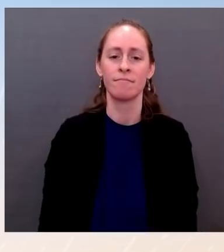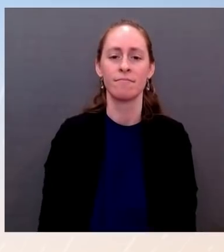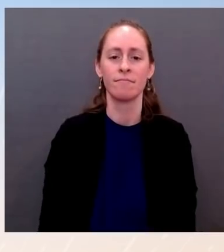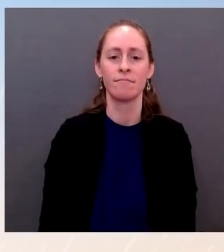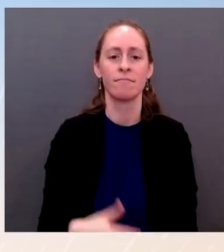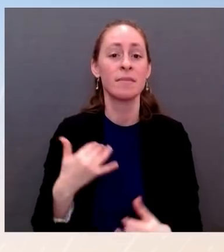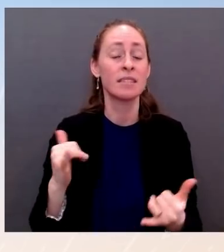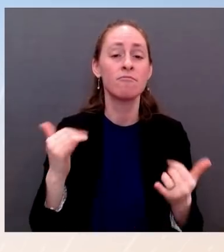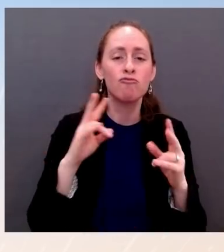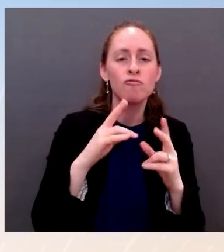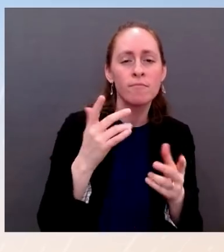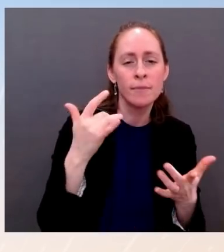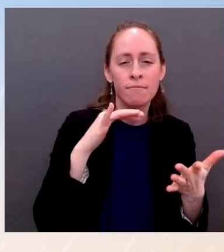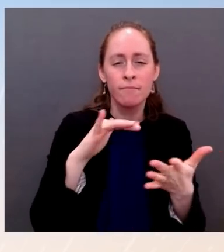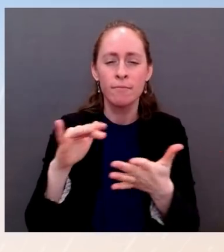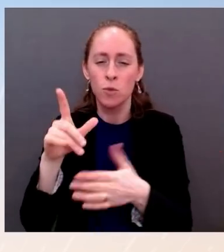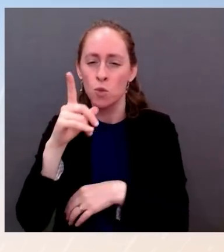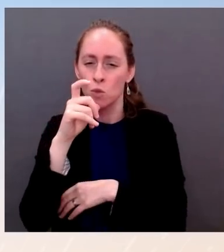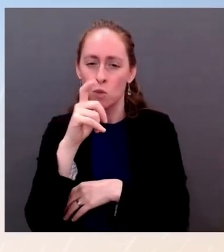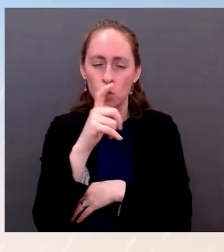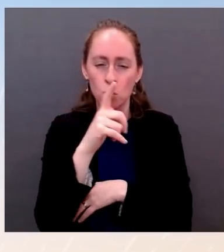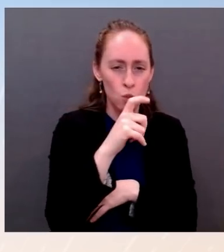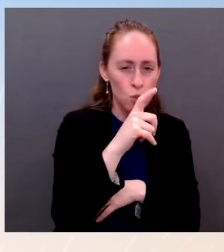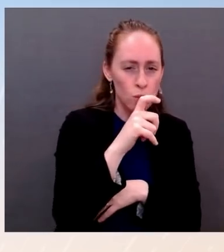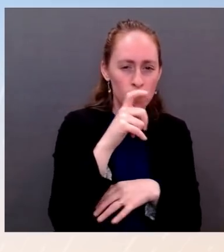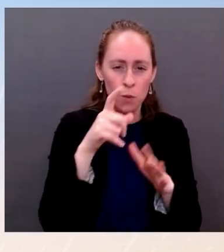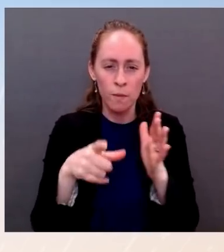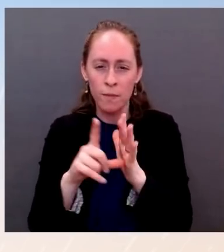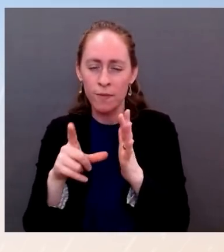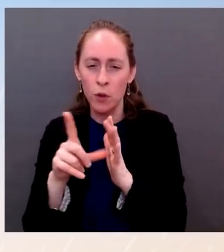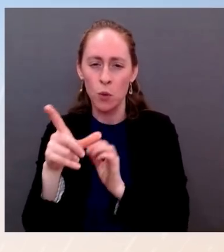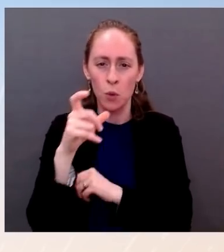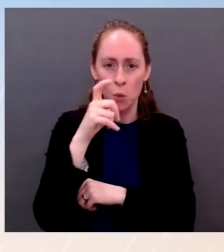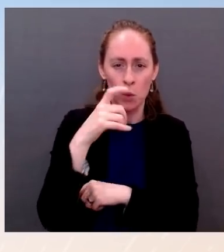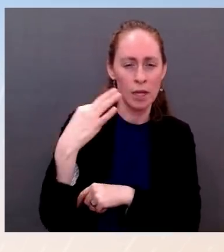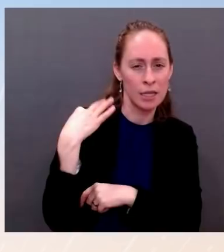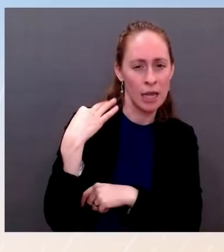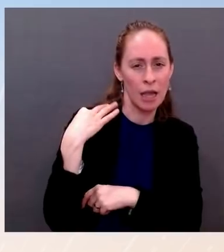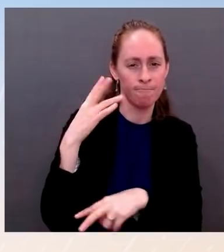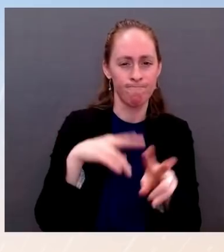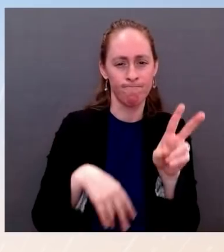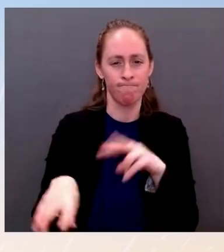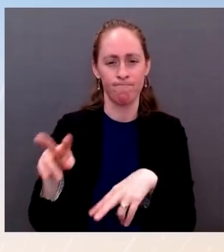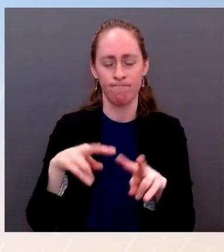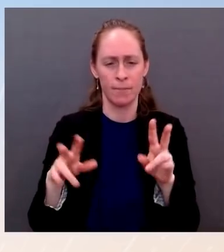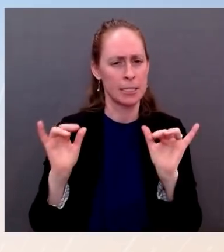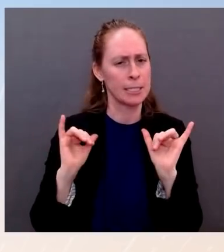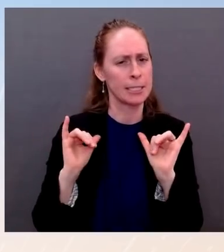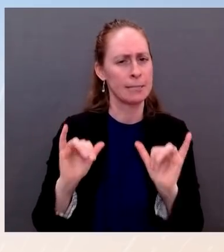That has not been changed by whatever decision President Putin makes. Go ahead. The Press: Jen, in the NBC interview,